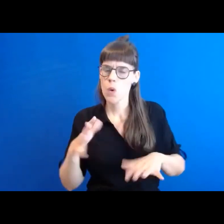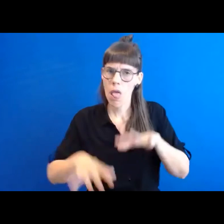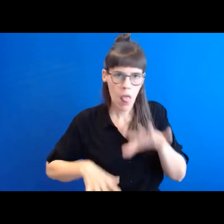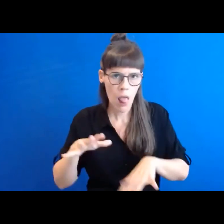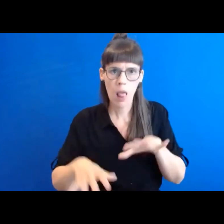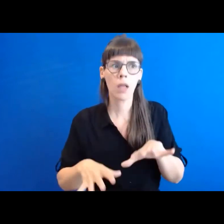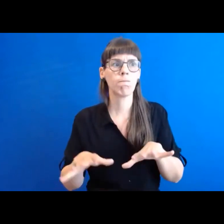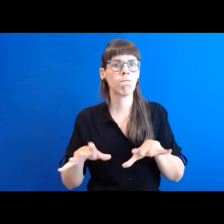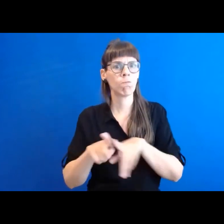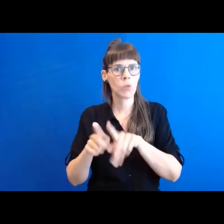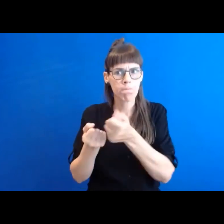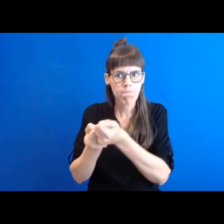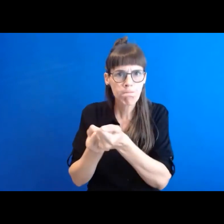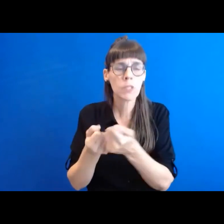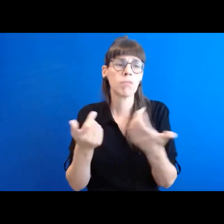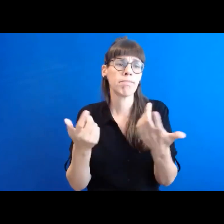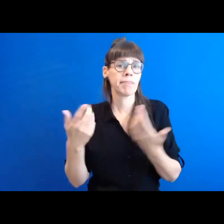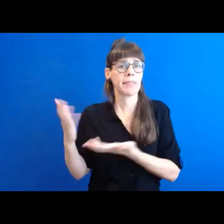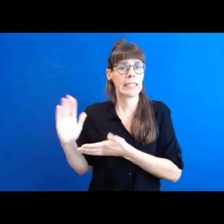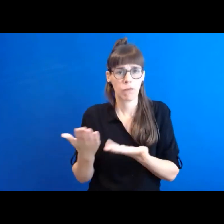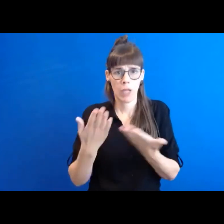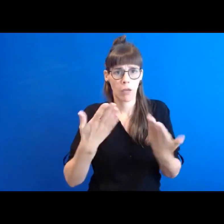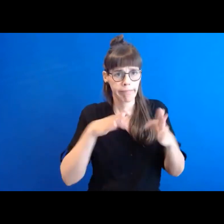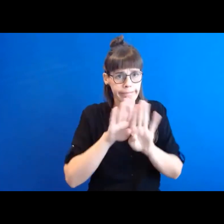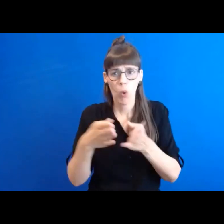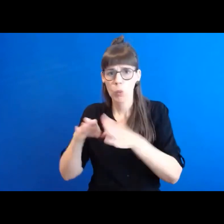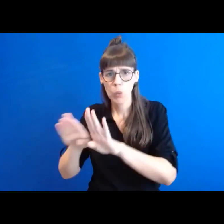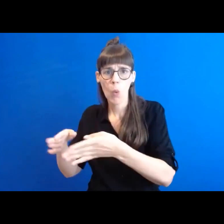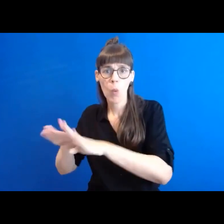disabilities, we see a specific impact of change